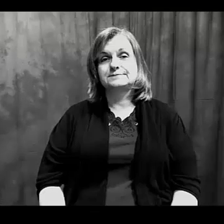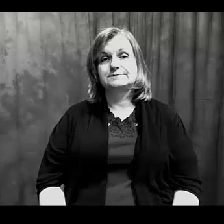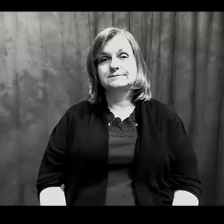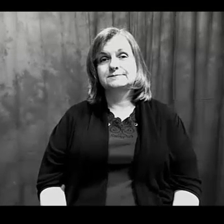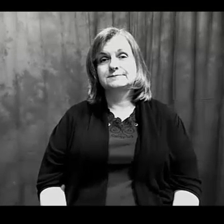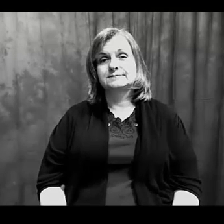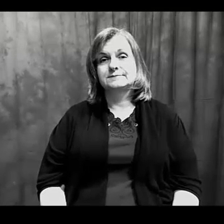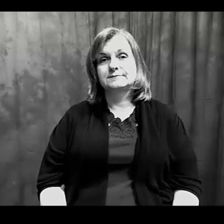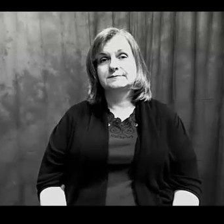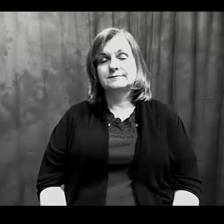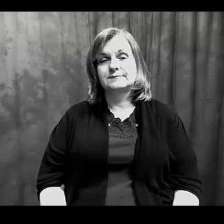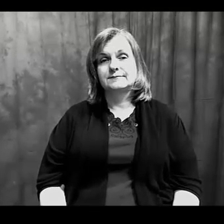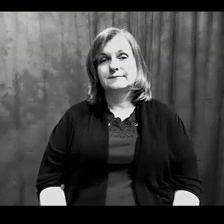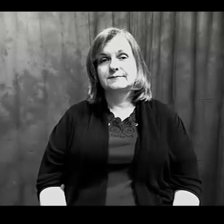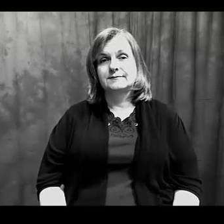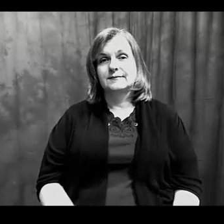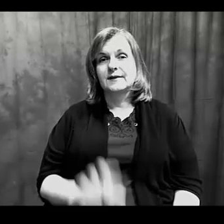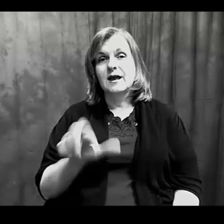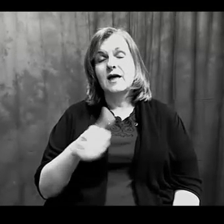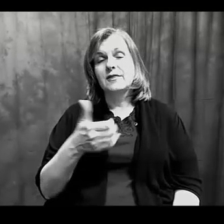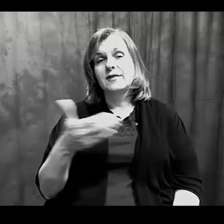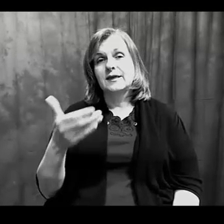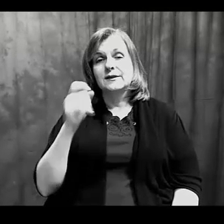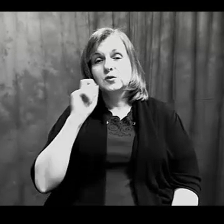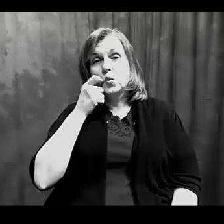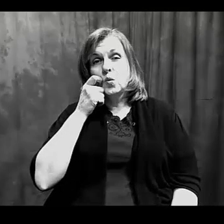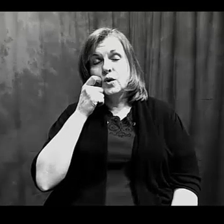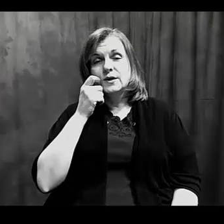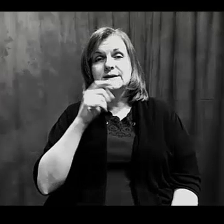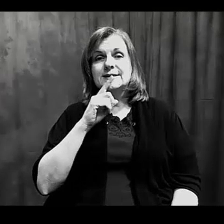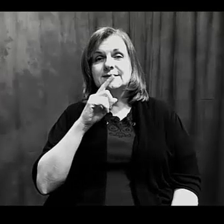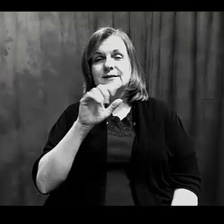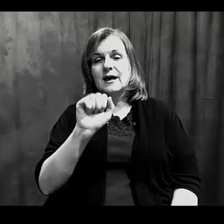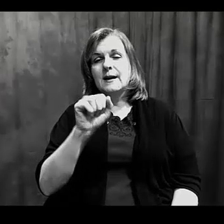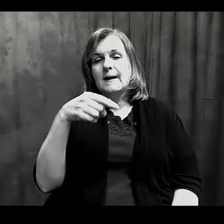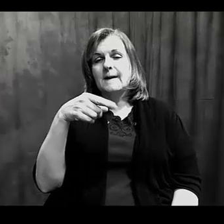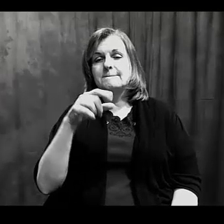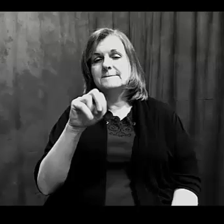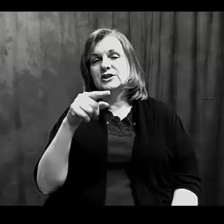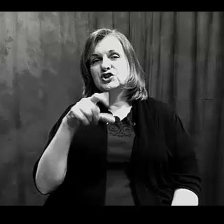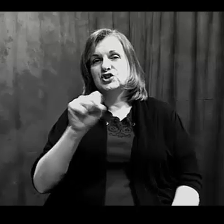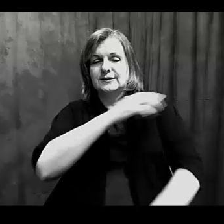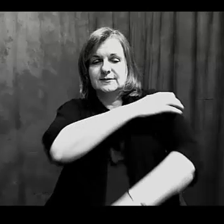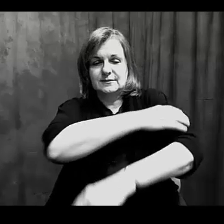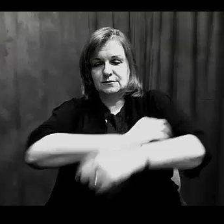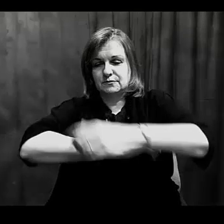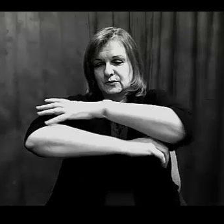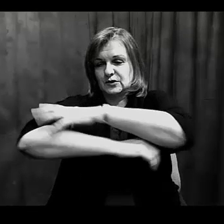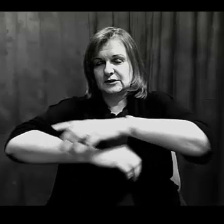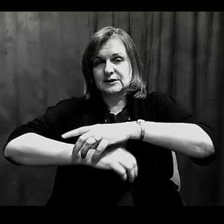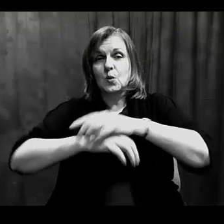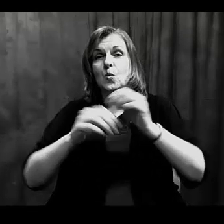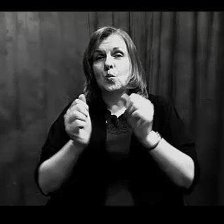this is the exoskeleton and the crab is actually backing out of its exoskeleton